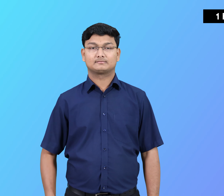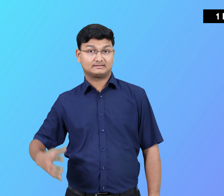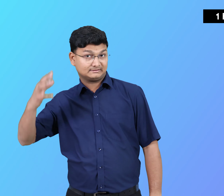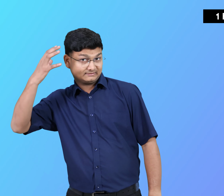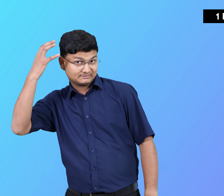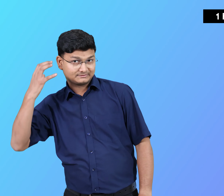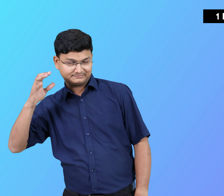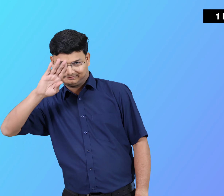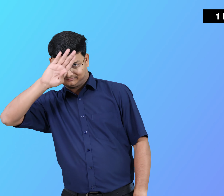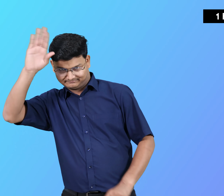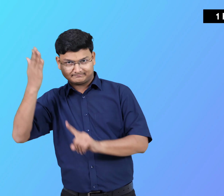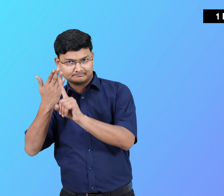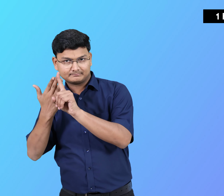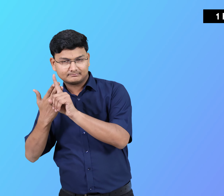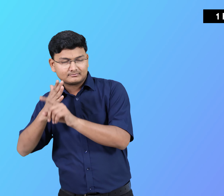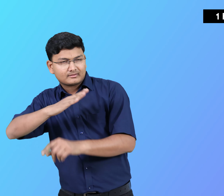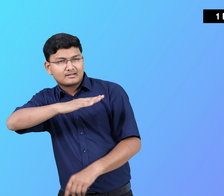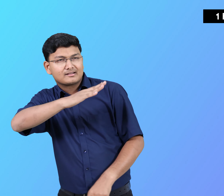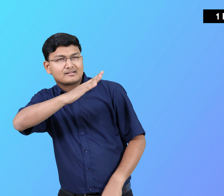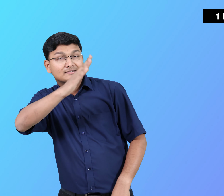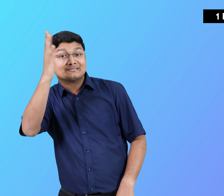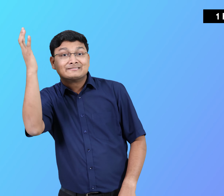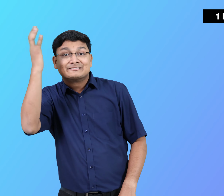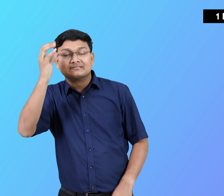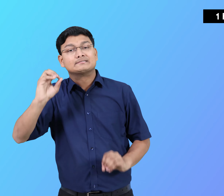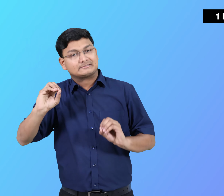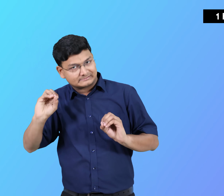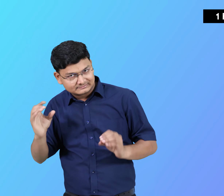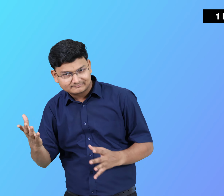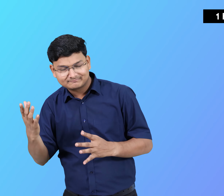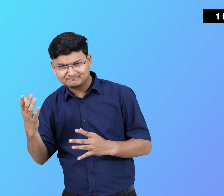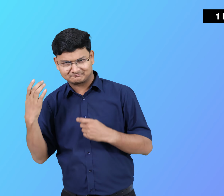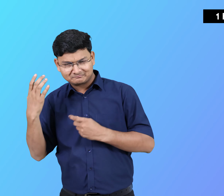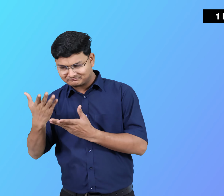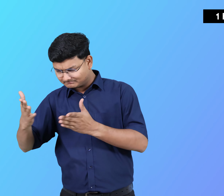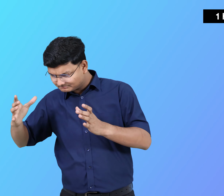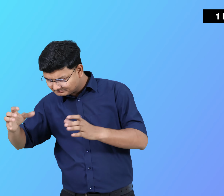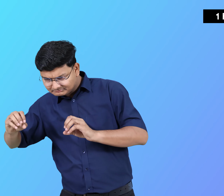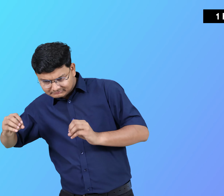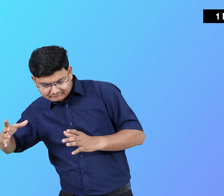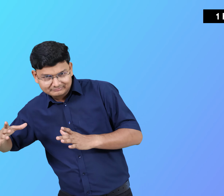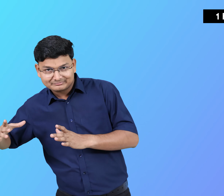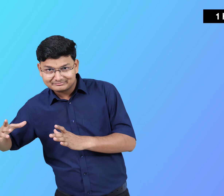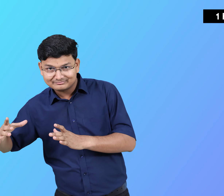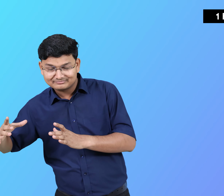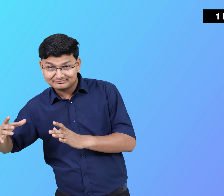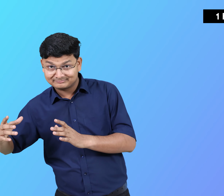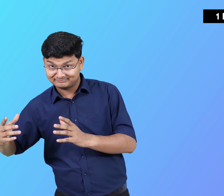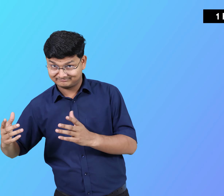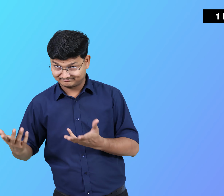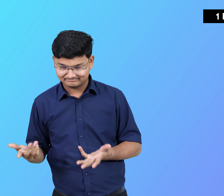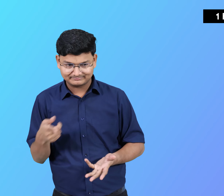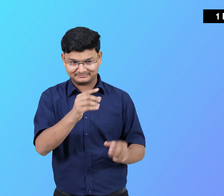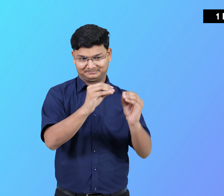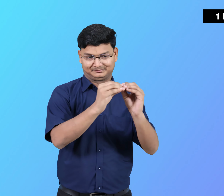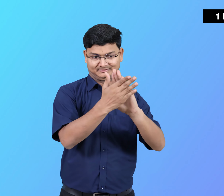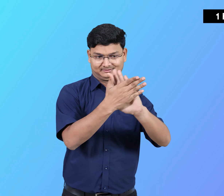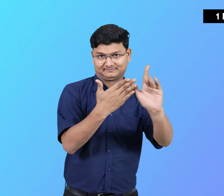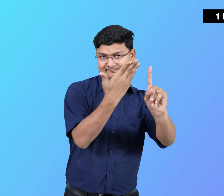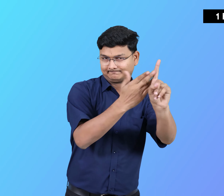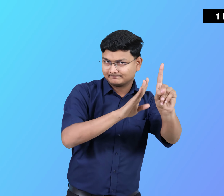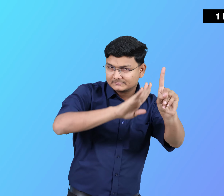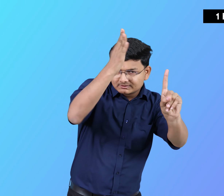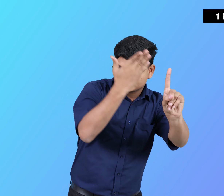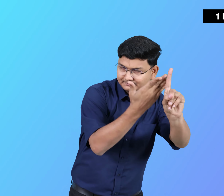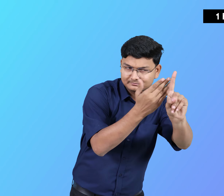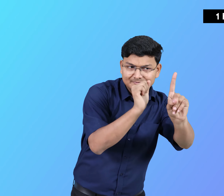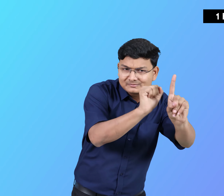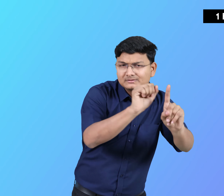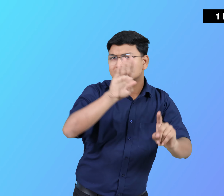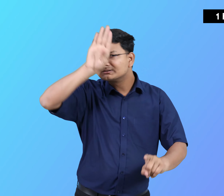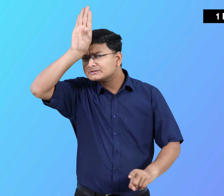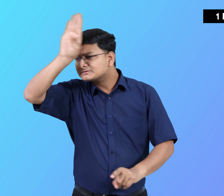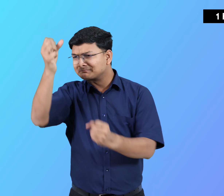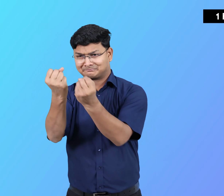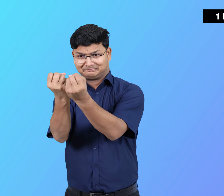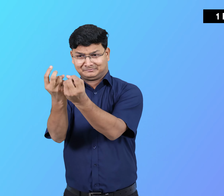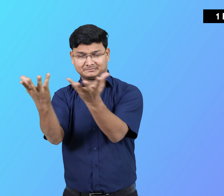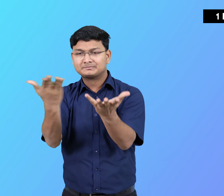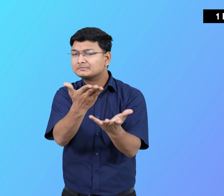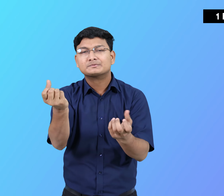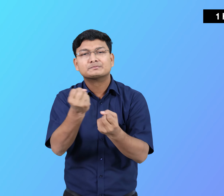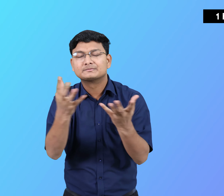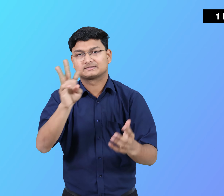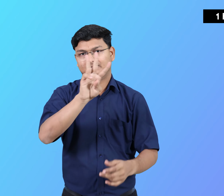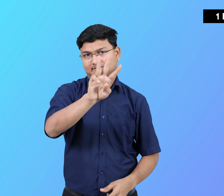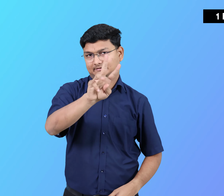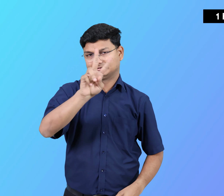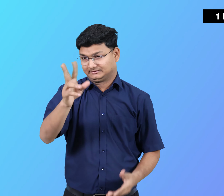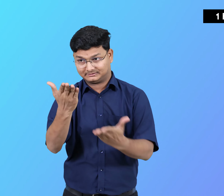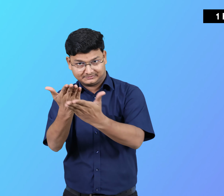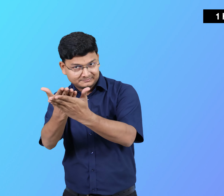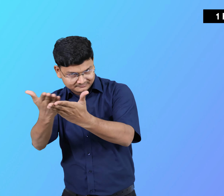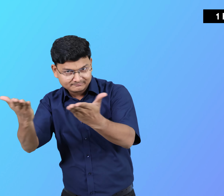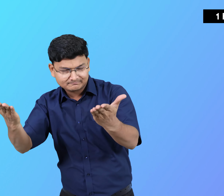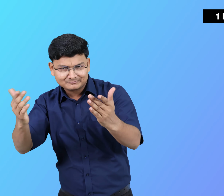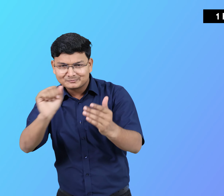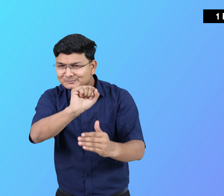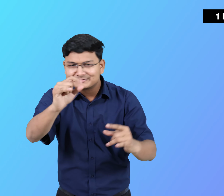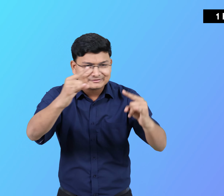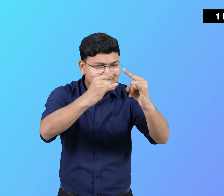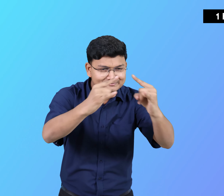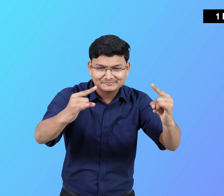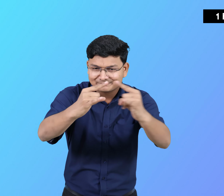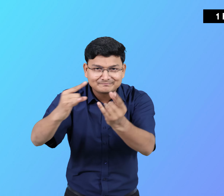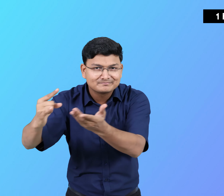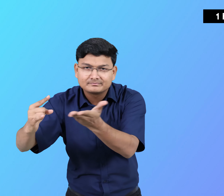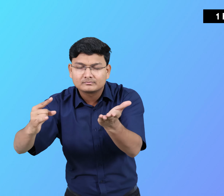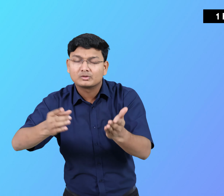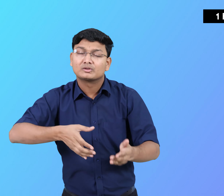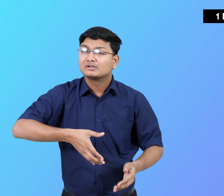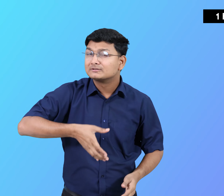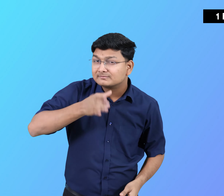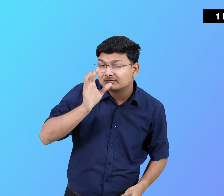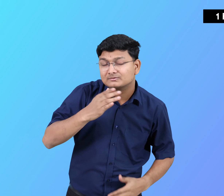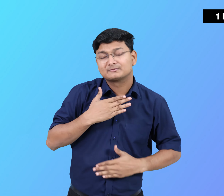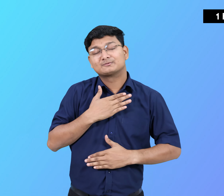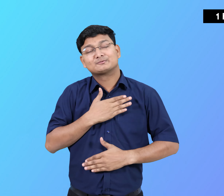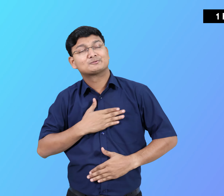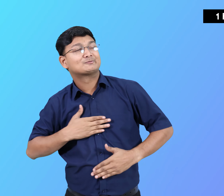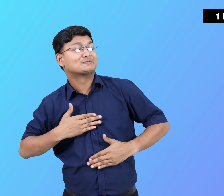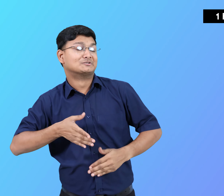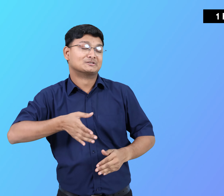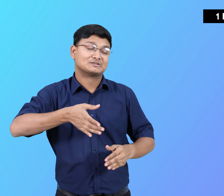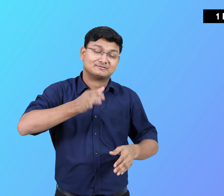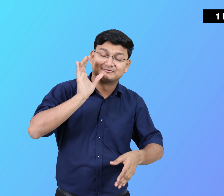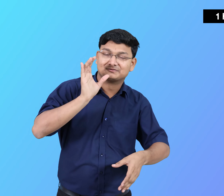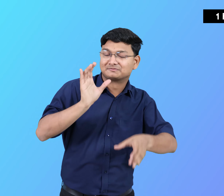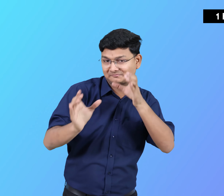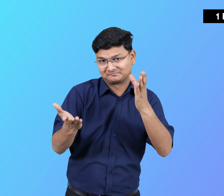King Ahab began his attack at noon, while King Ben-Hadad and the 32 kings were getting drunk in their tents.